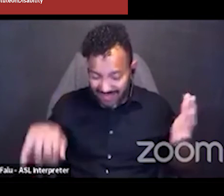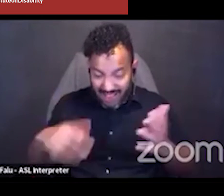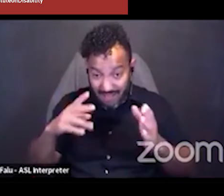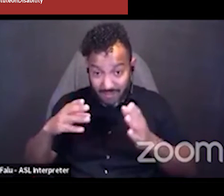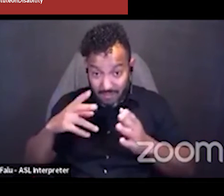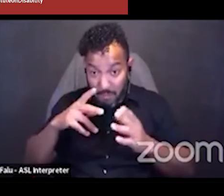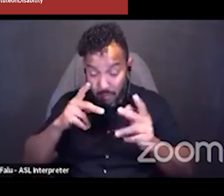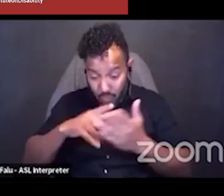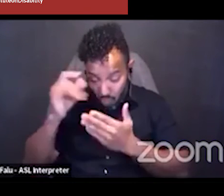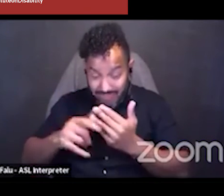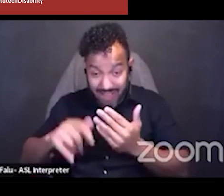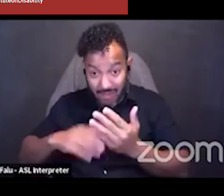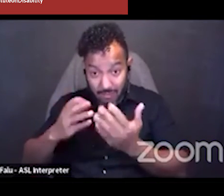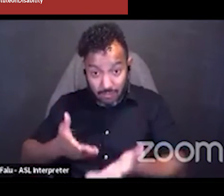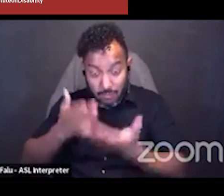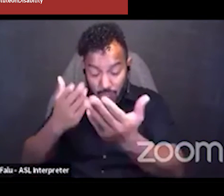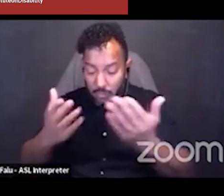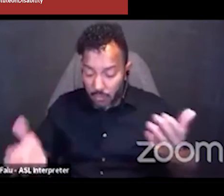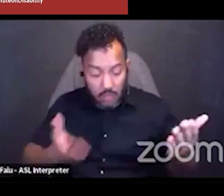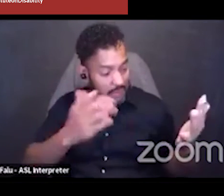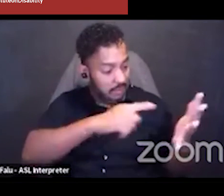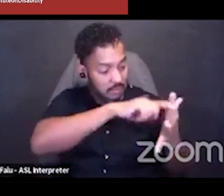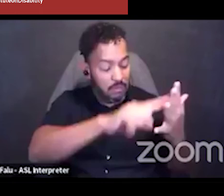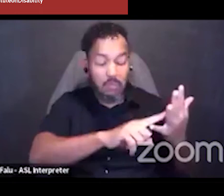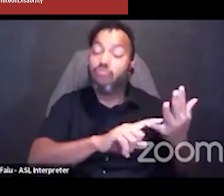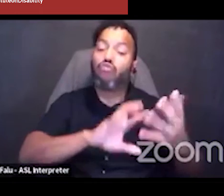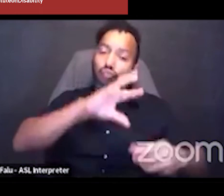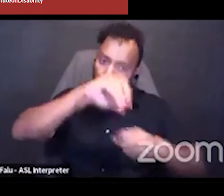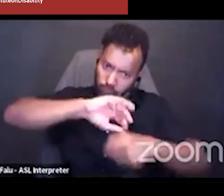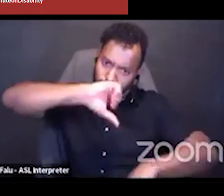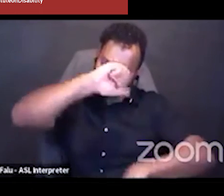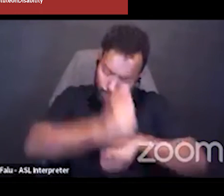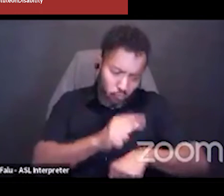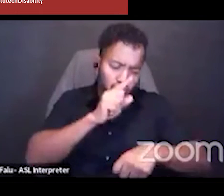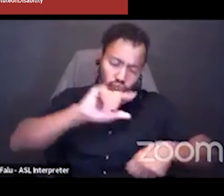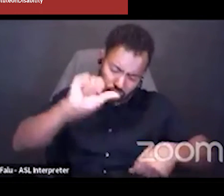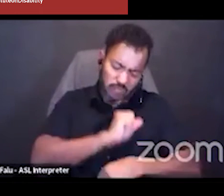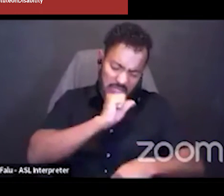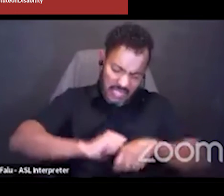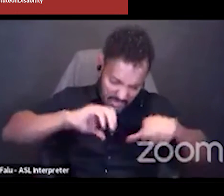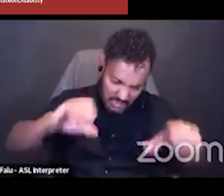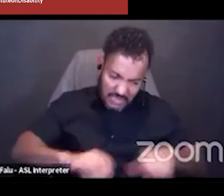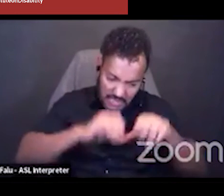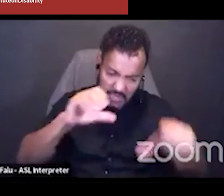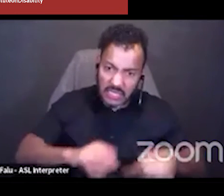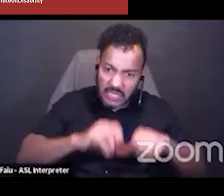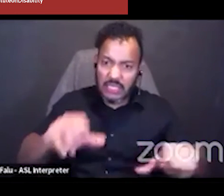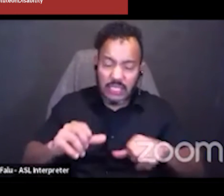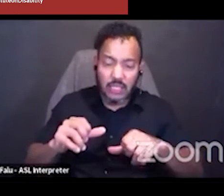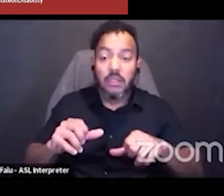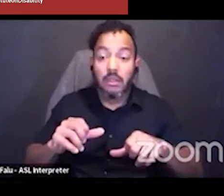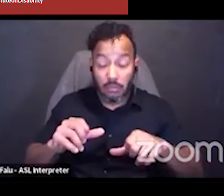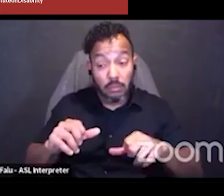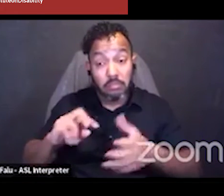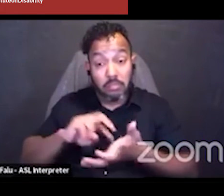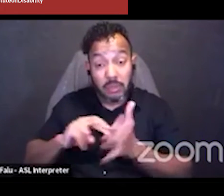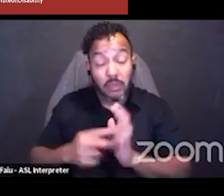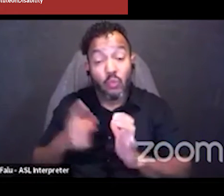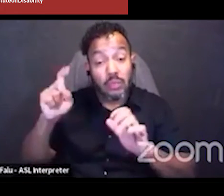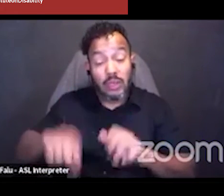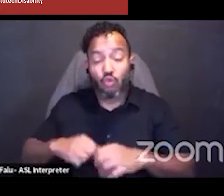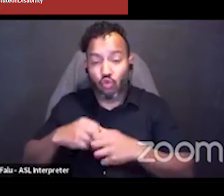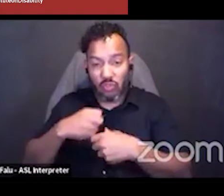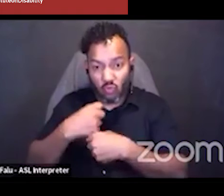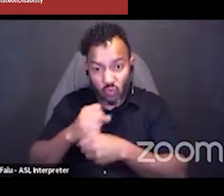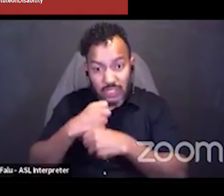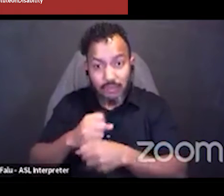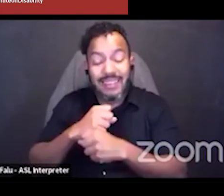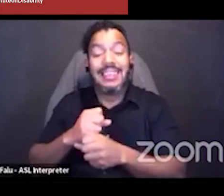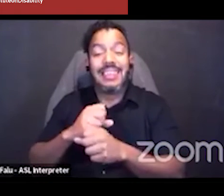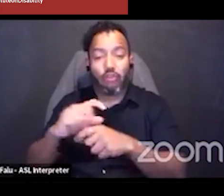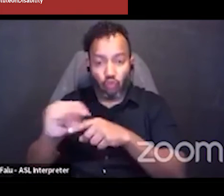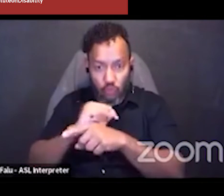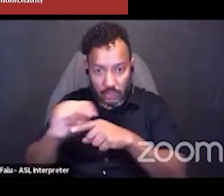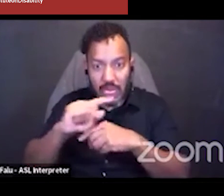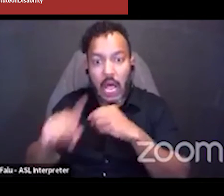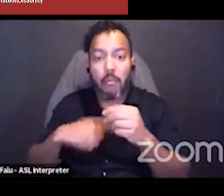There has to be the development of training, the delivery of technical assistance and the